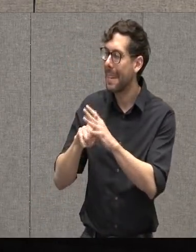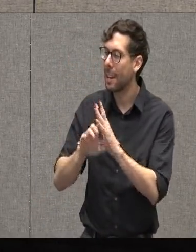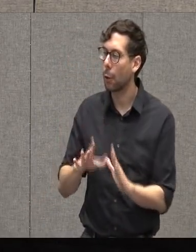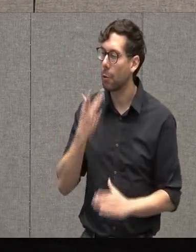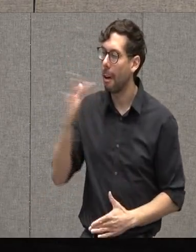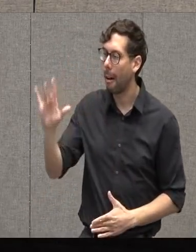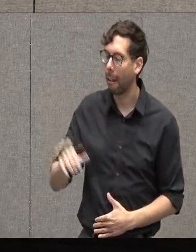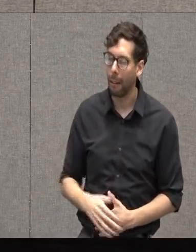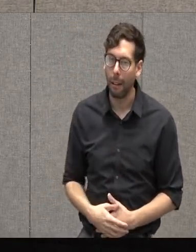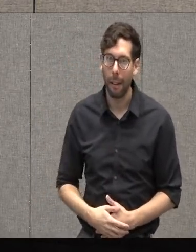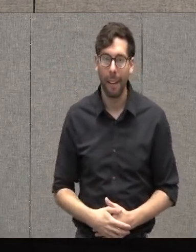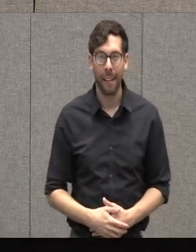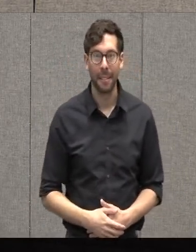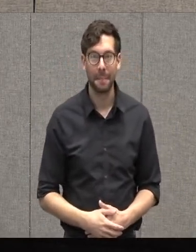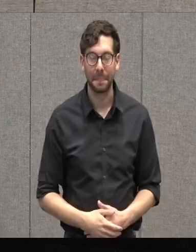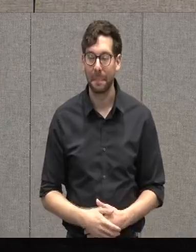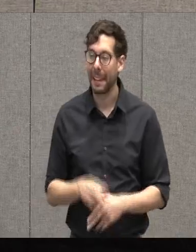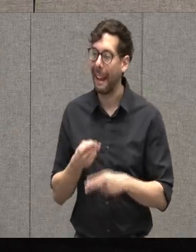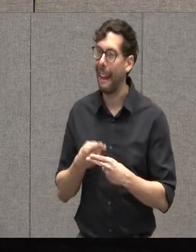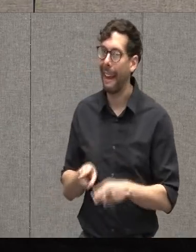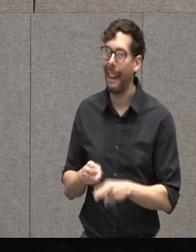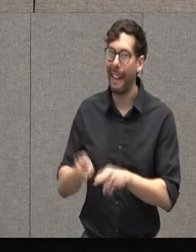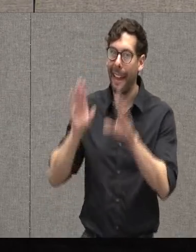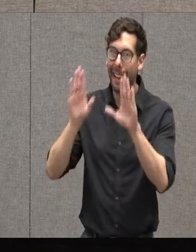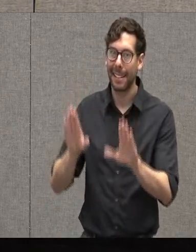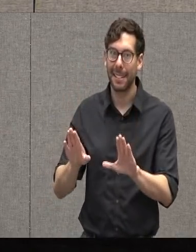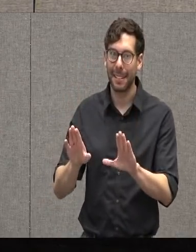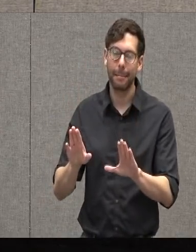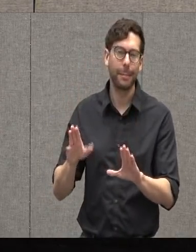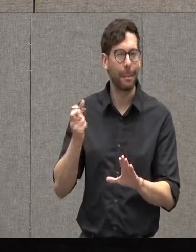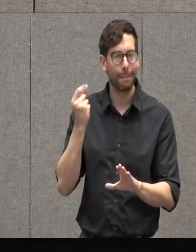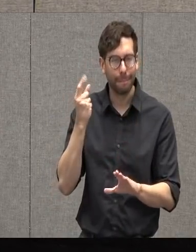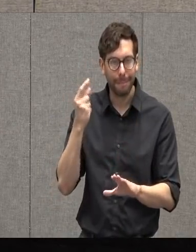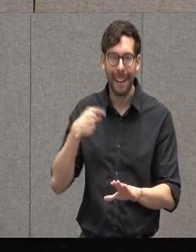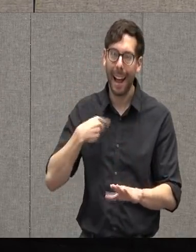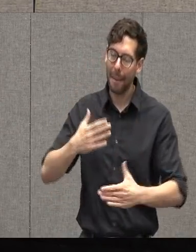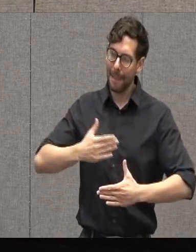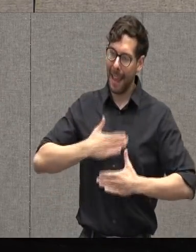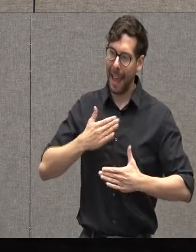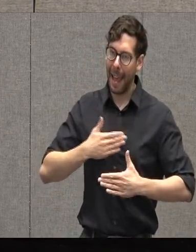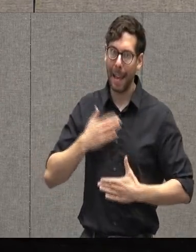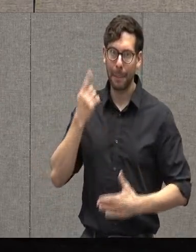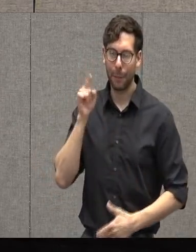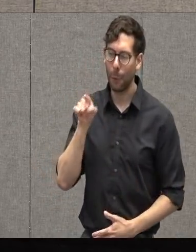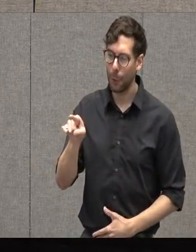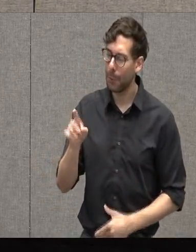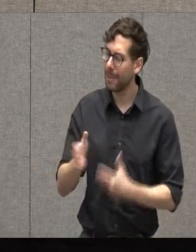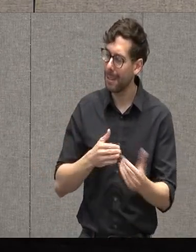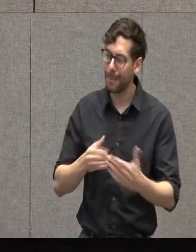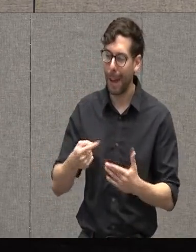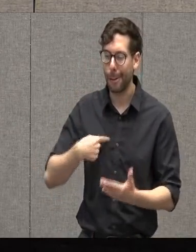I'm gonna be happy for you even though I'm losing. Thank you. Why don't we switch it up. Okay.